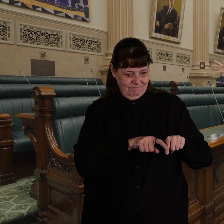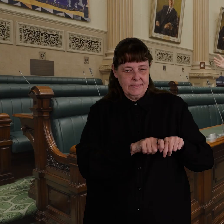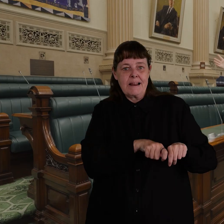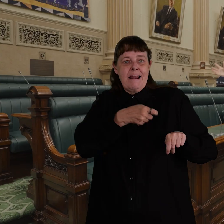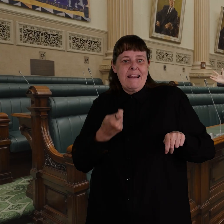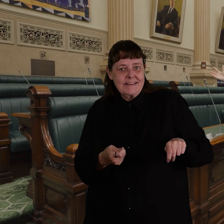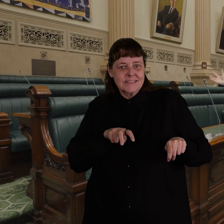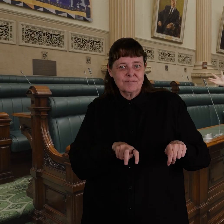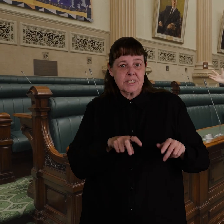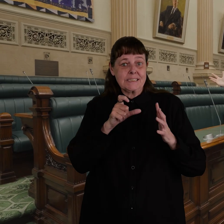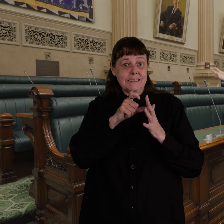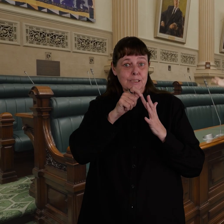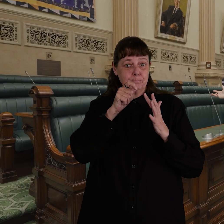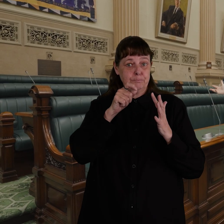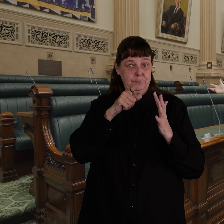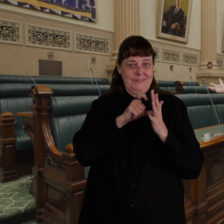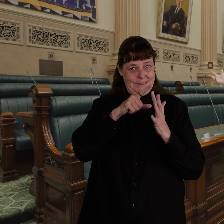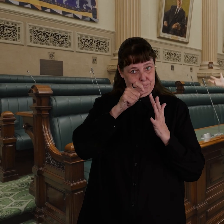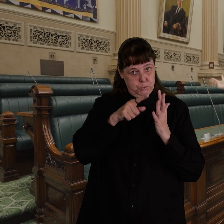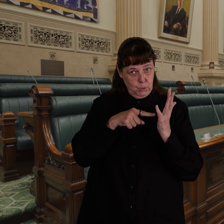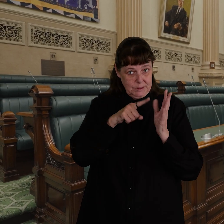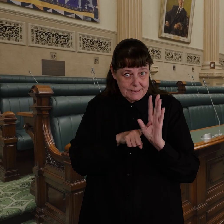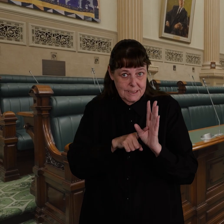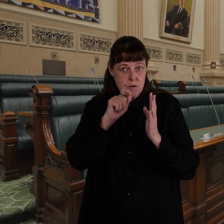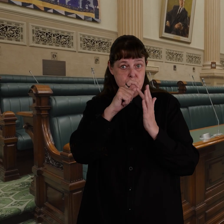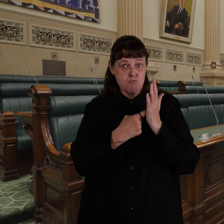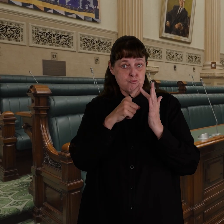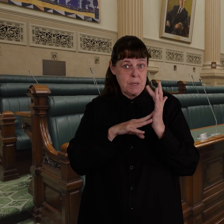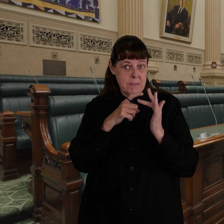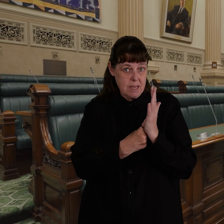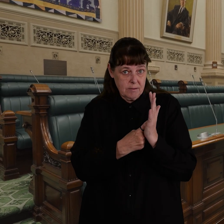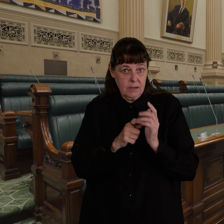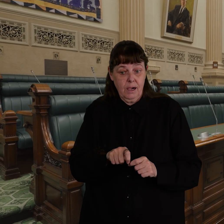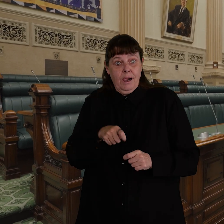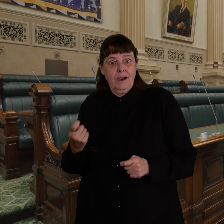we have what is nicknamed the backbench, the backbenchers. They are politicians within